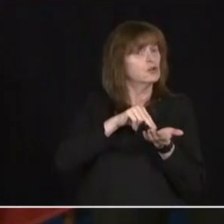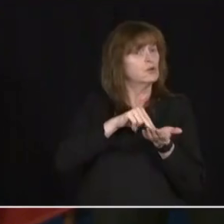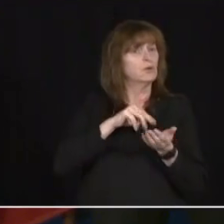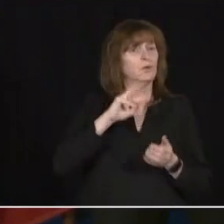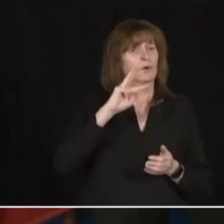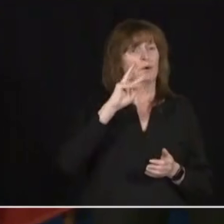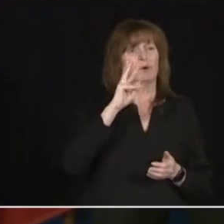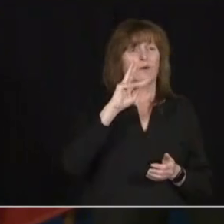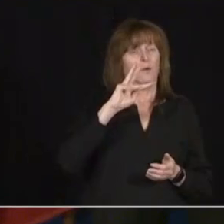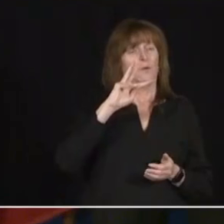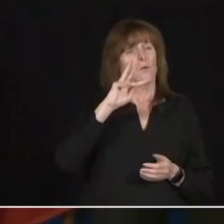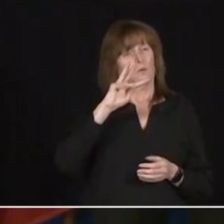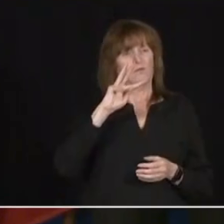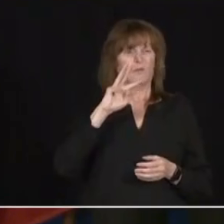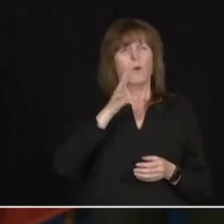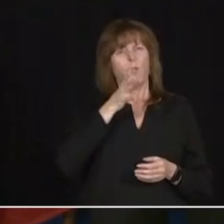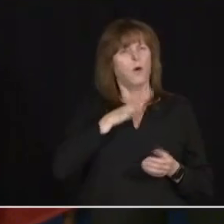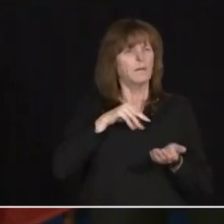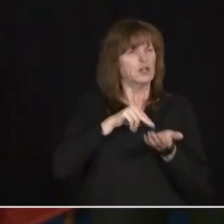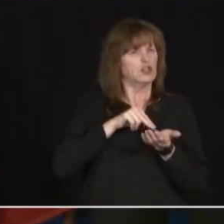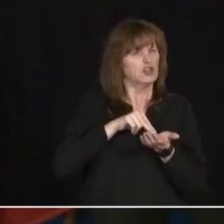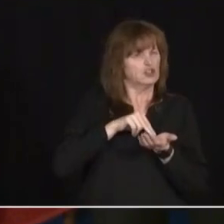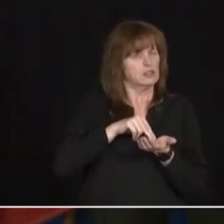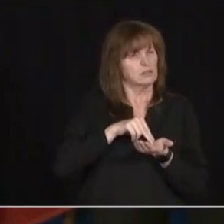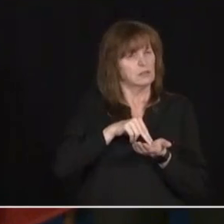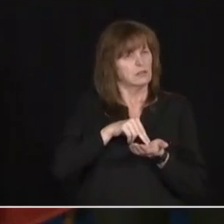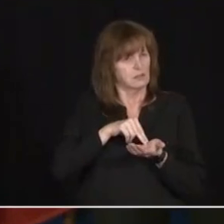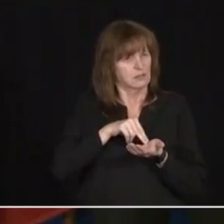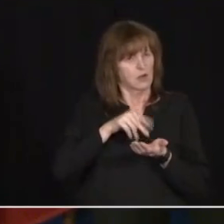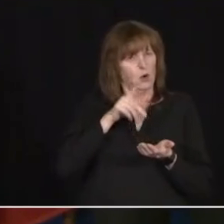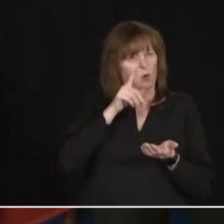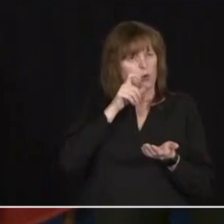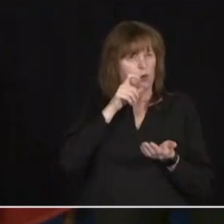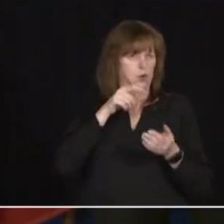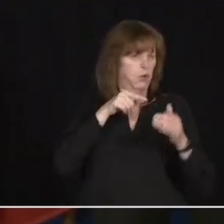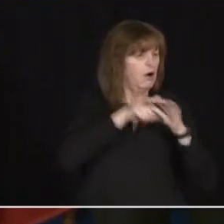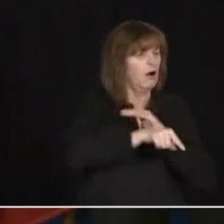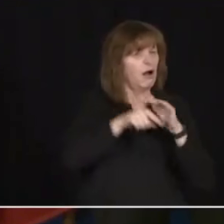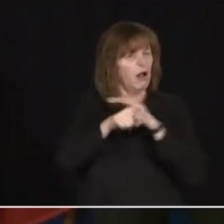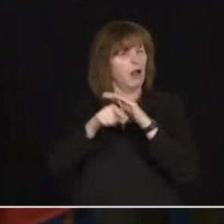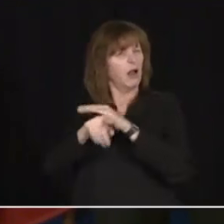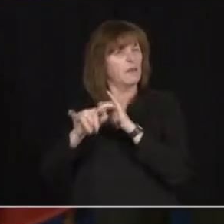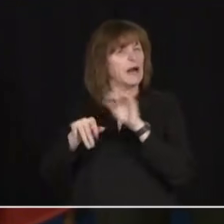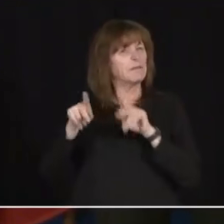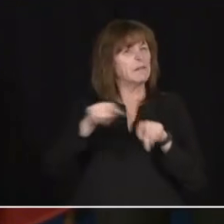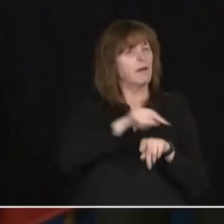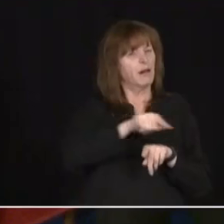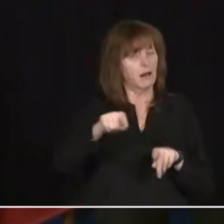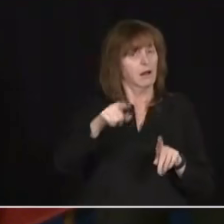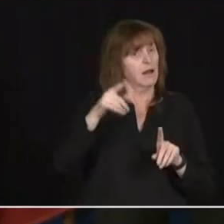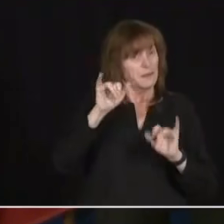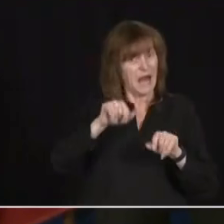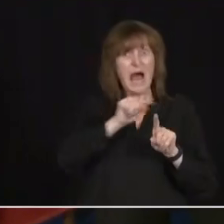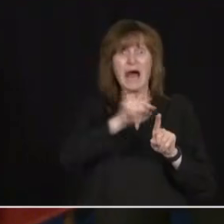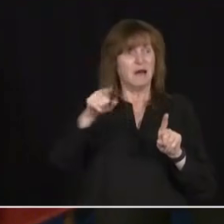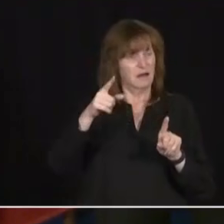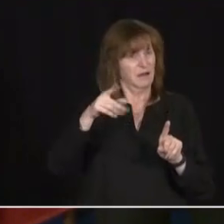spent most of her career in which she killed six people at a private for-profit home. First of all,